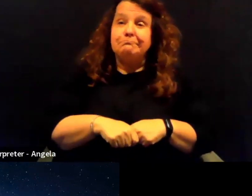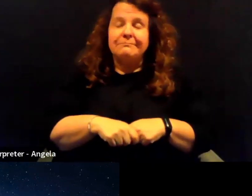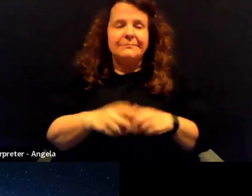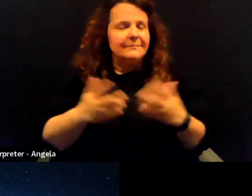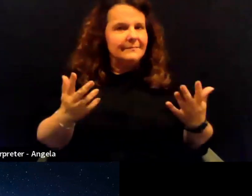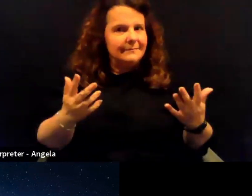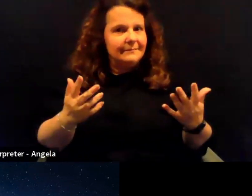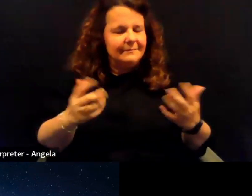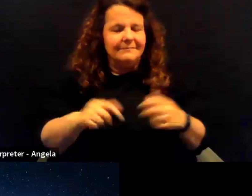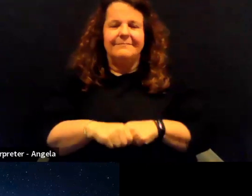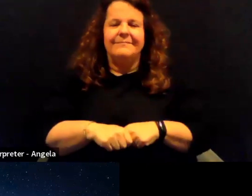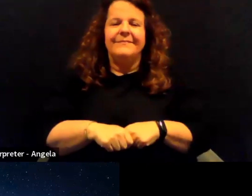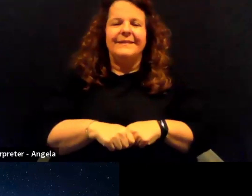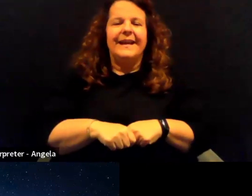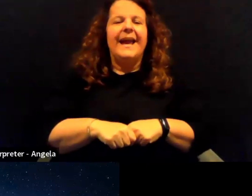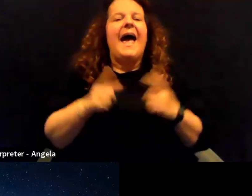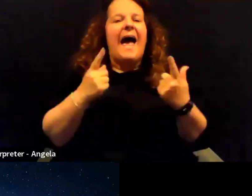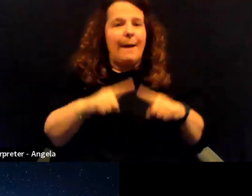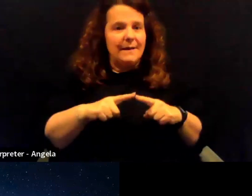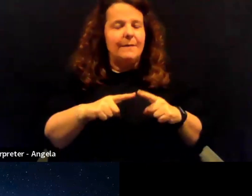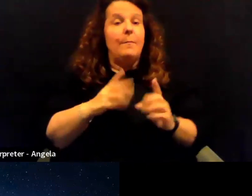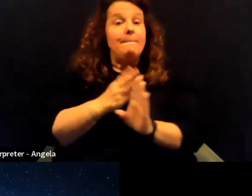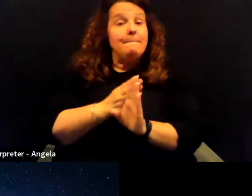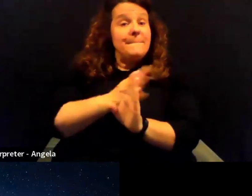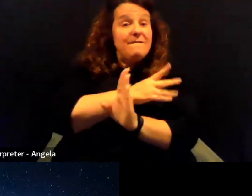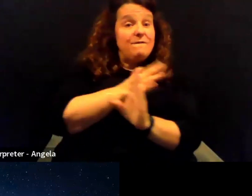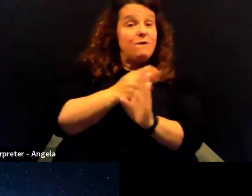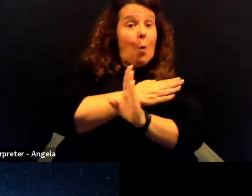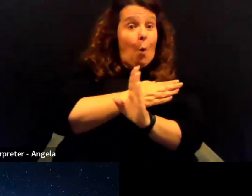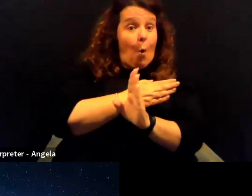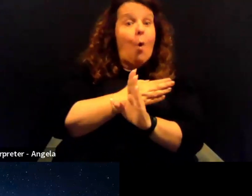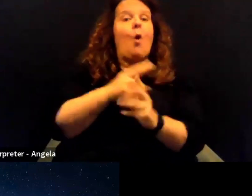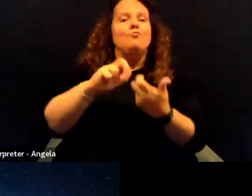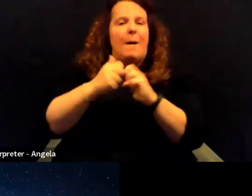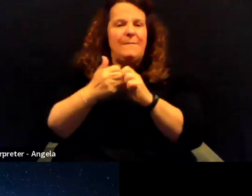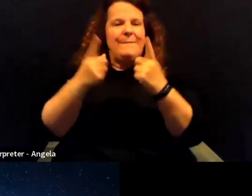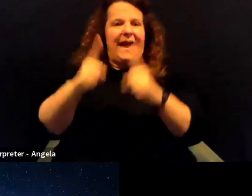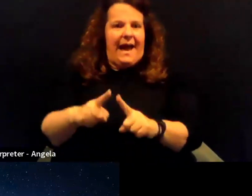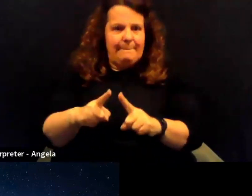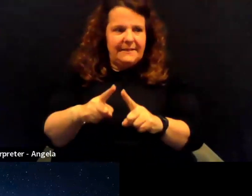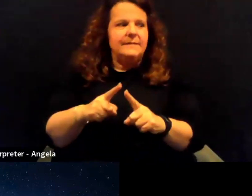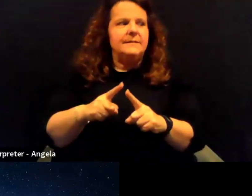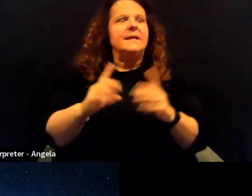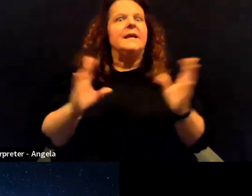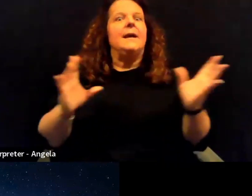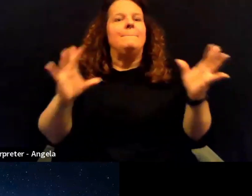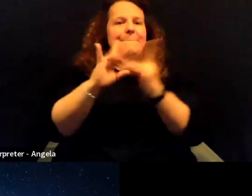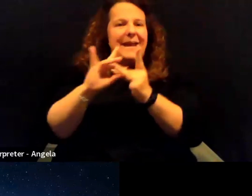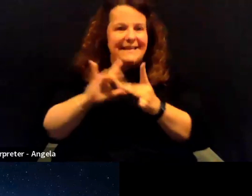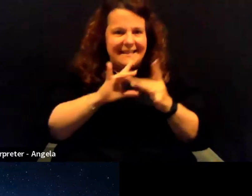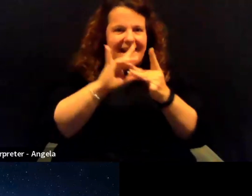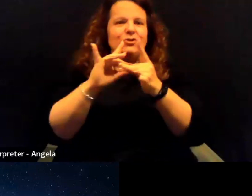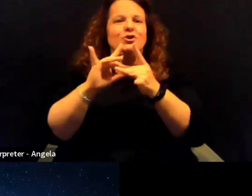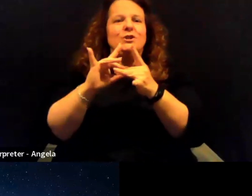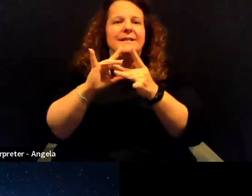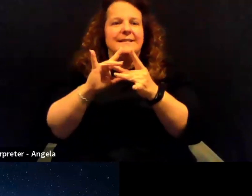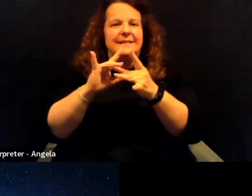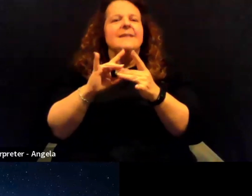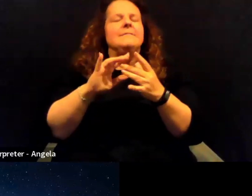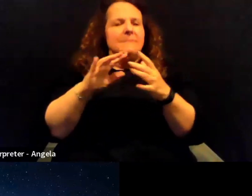And reaching out proactively before there's a problem and making those connections is so helpful. I realized because then when